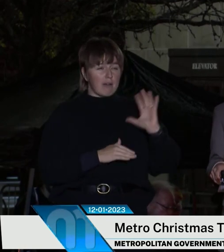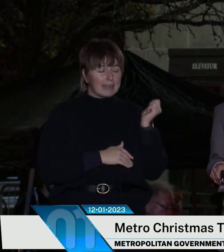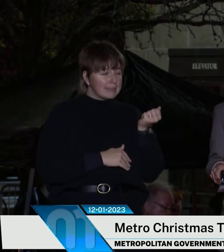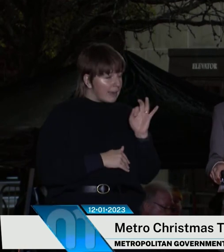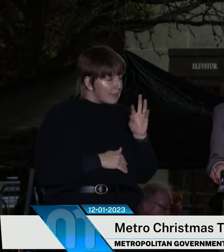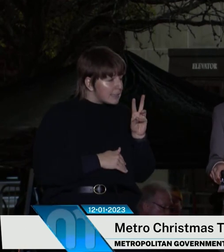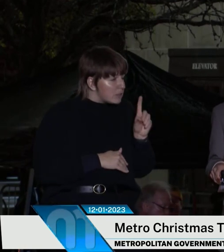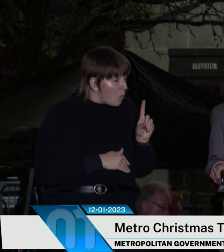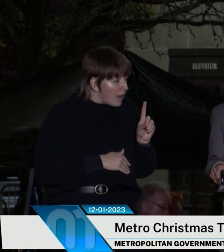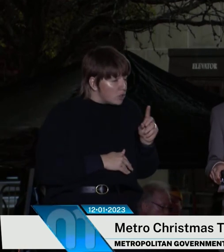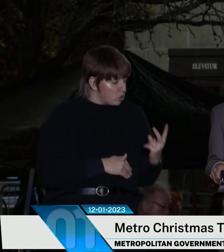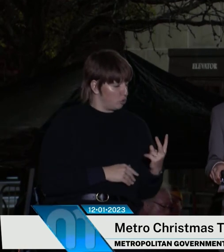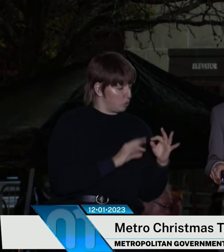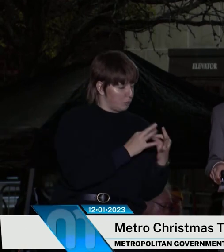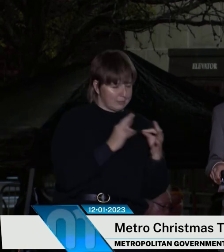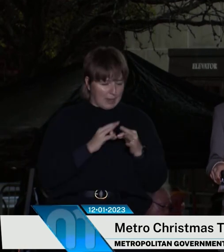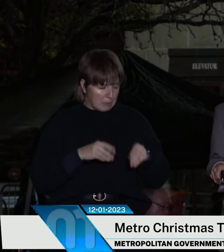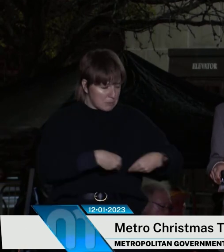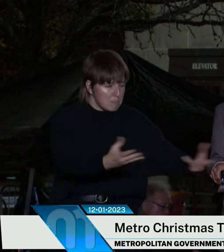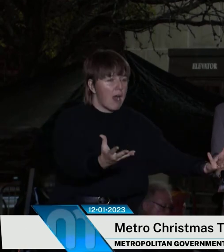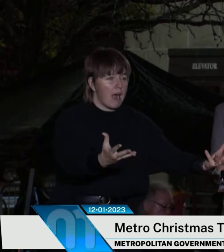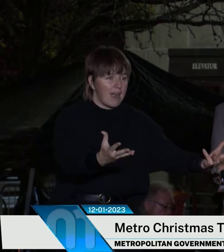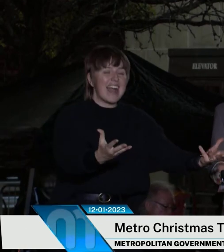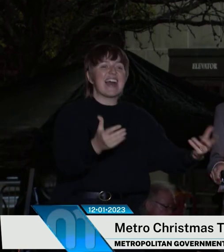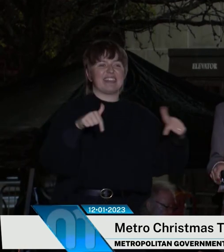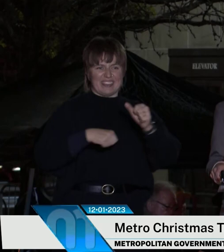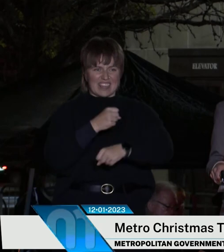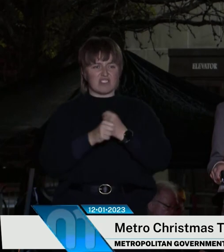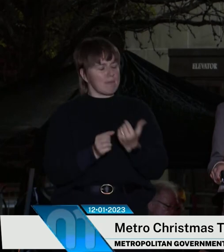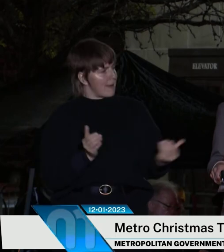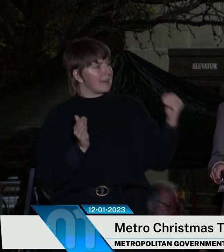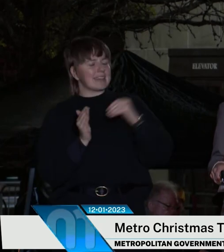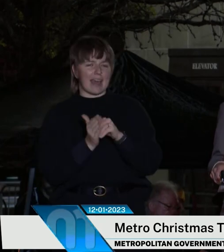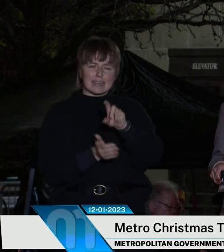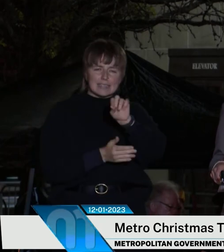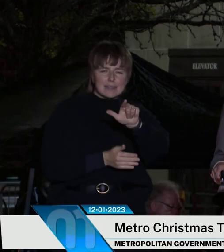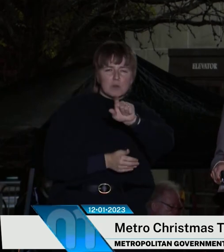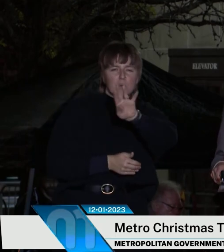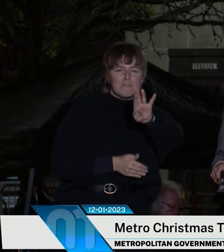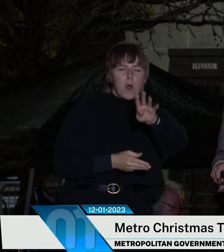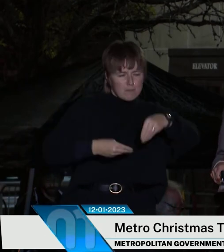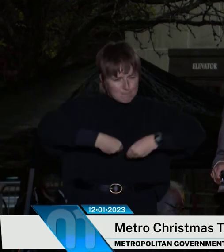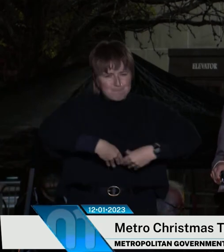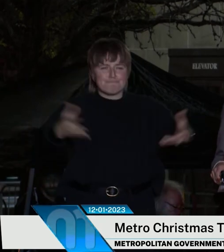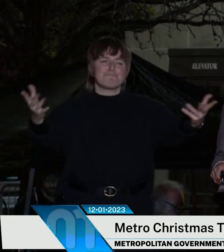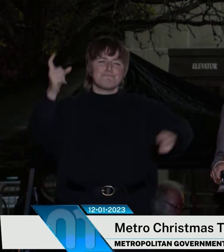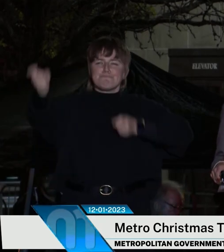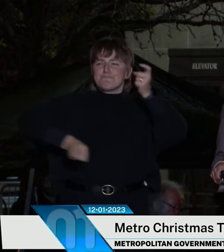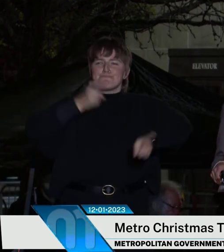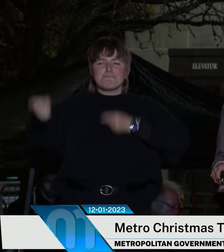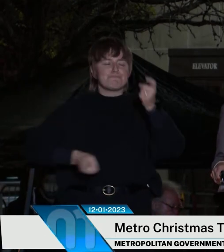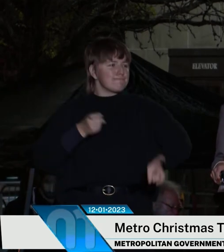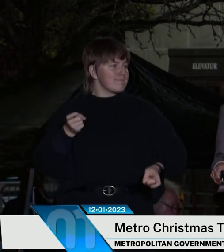STARTED WITH TWO FAMILIES IN 1961 AND IS MAKING THE ROUNDS ON